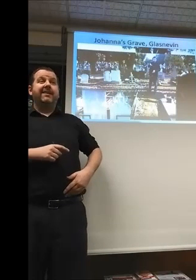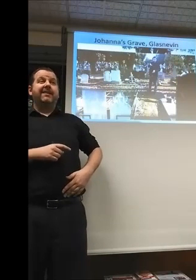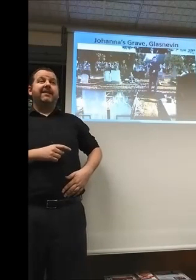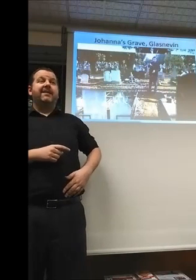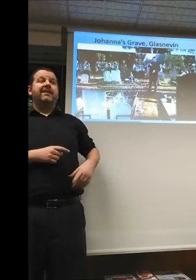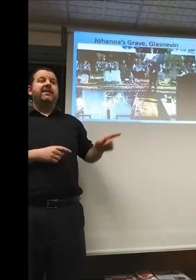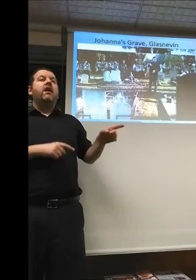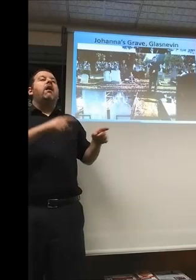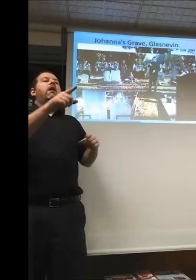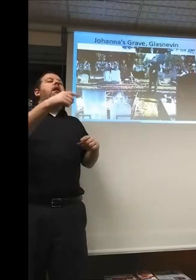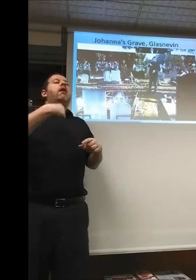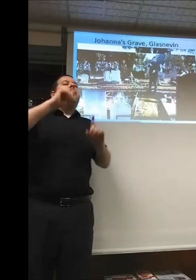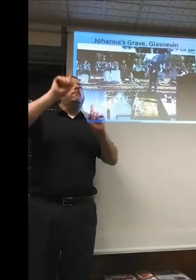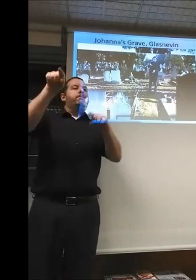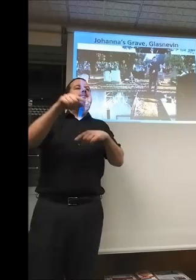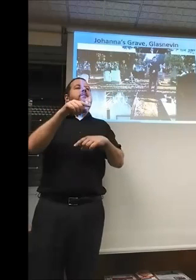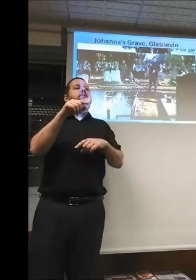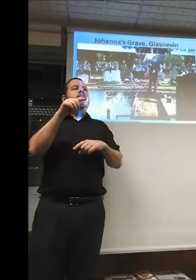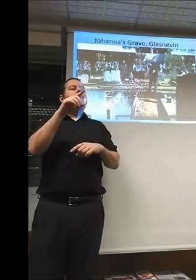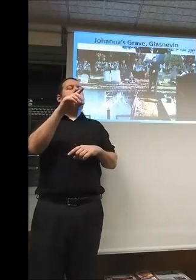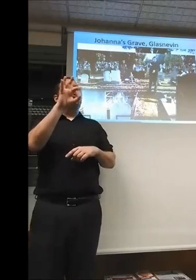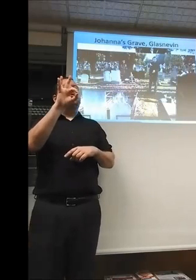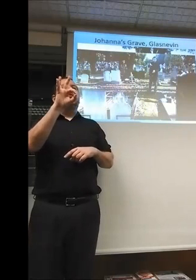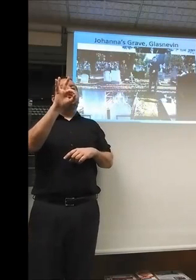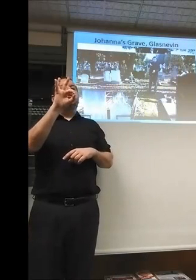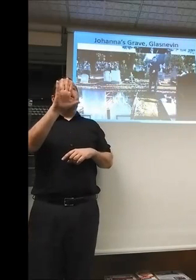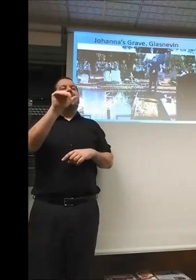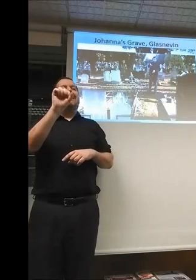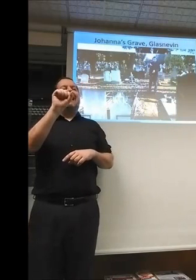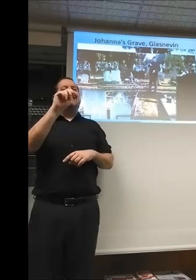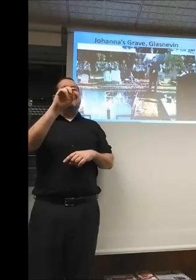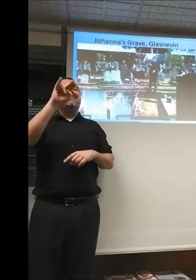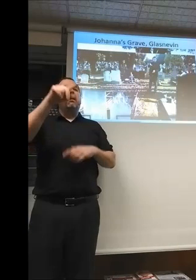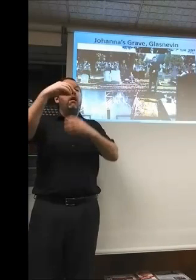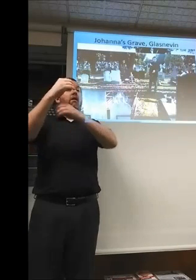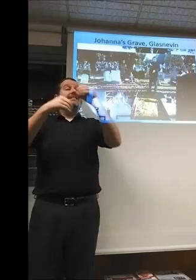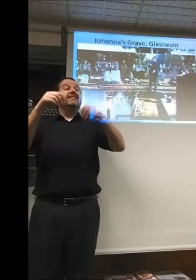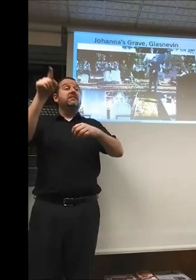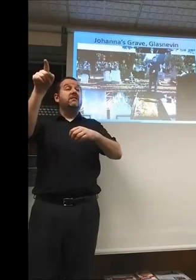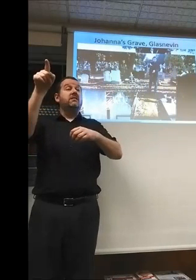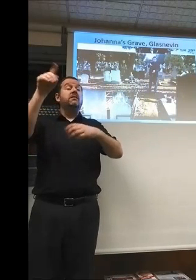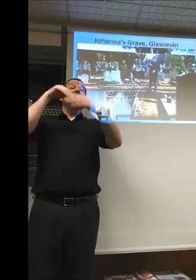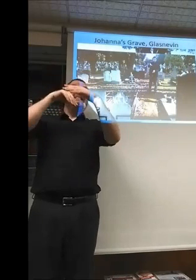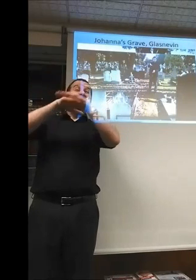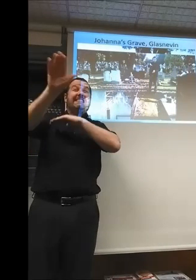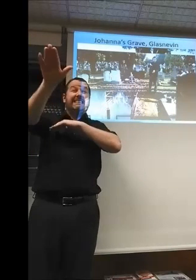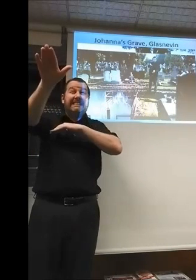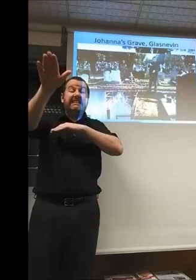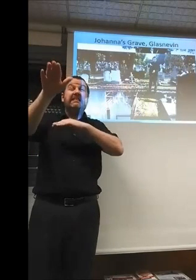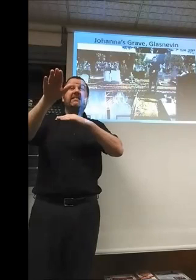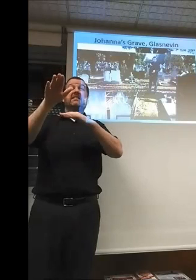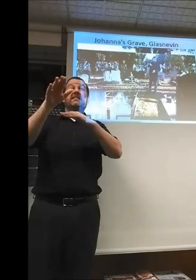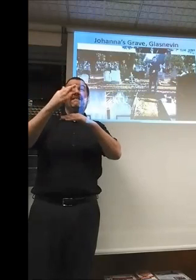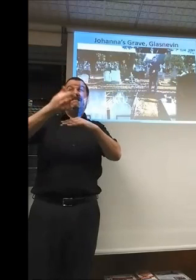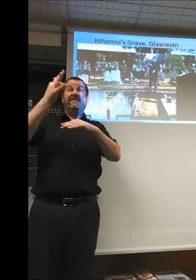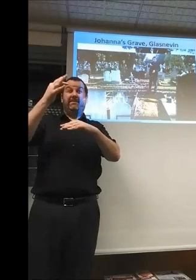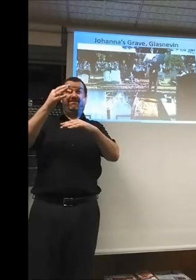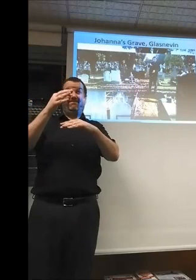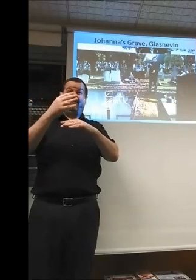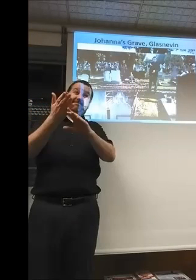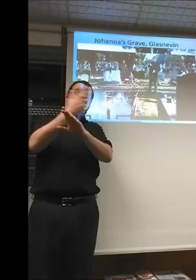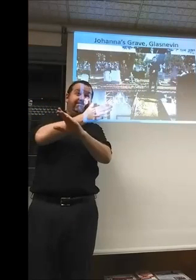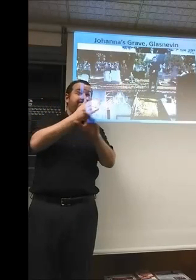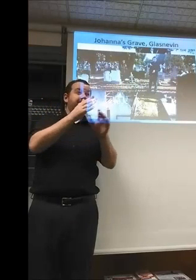He was told that if he was brought back before the court again and before that judge, he